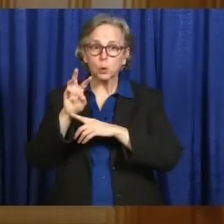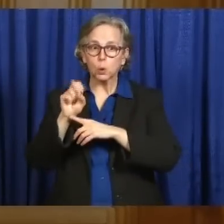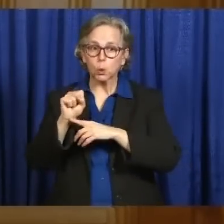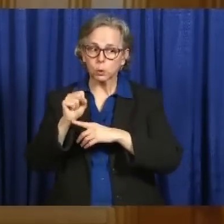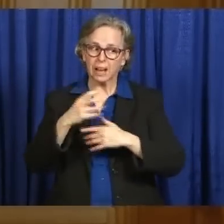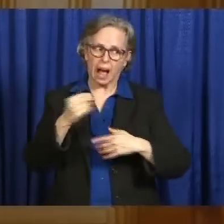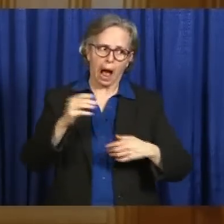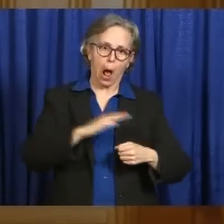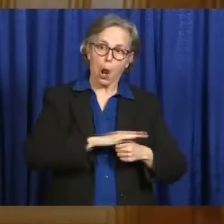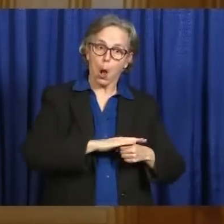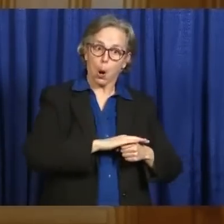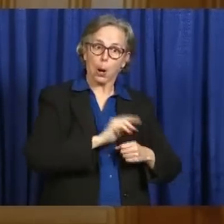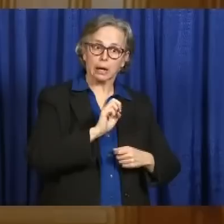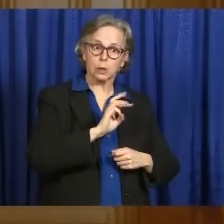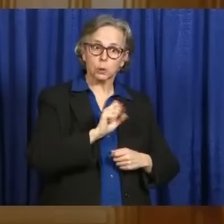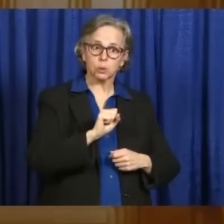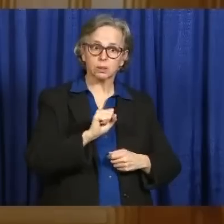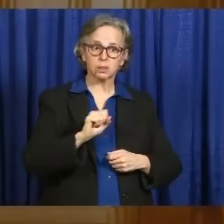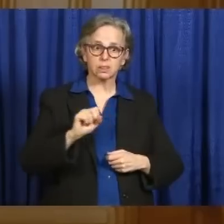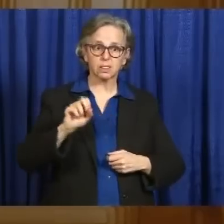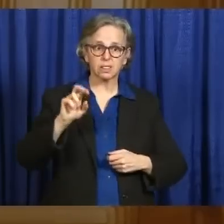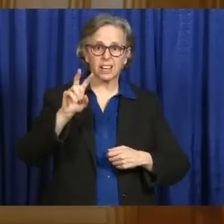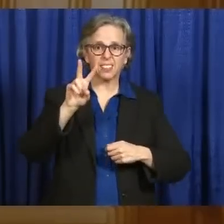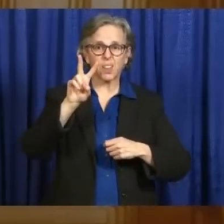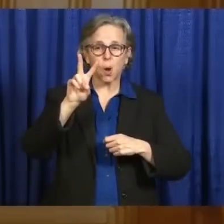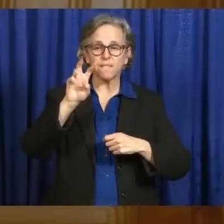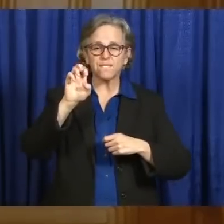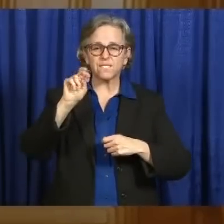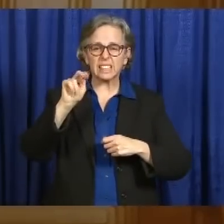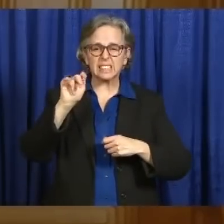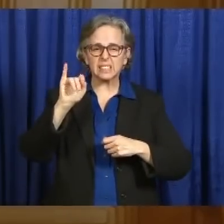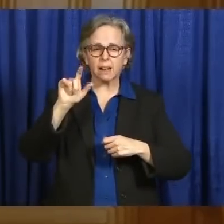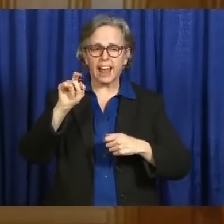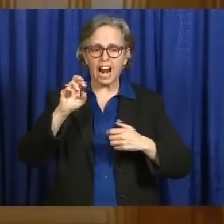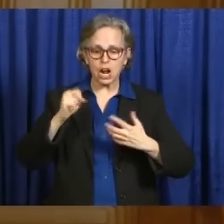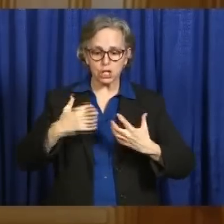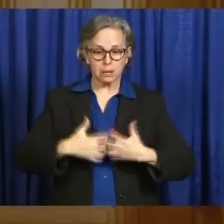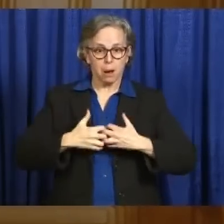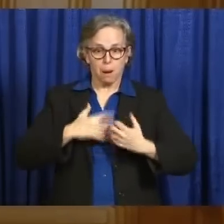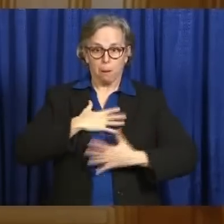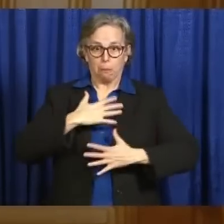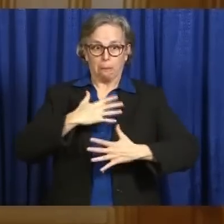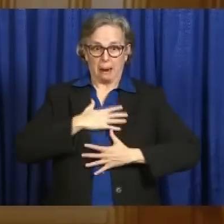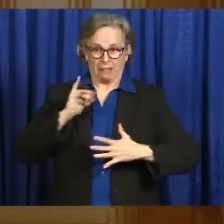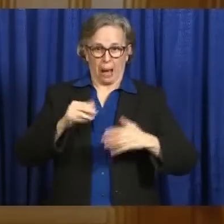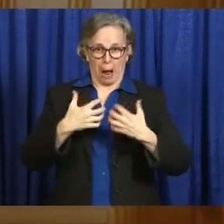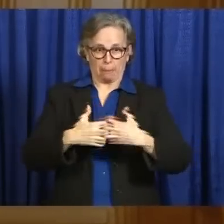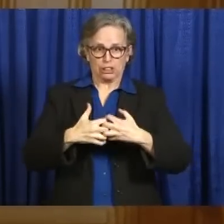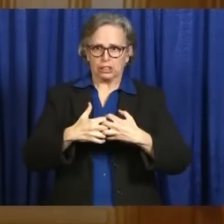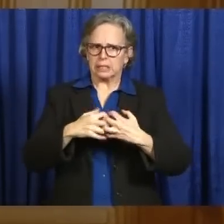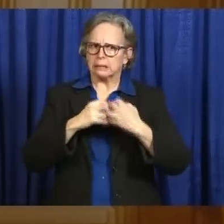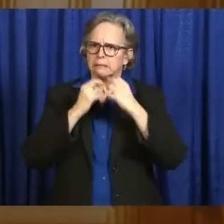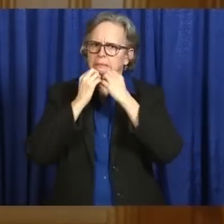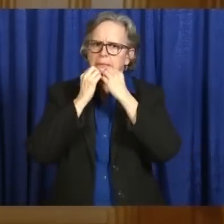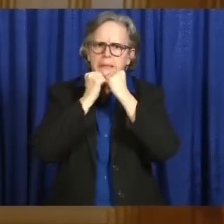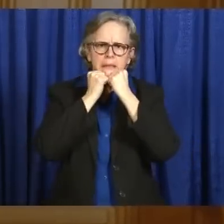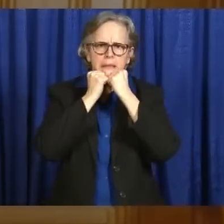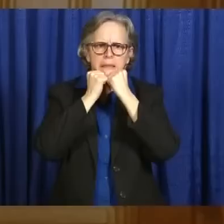NATIONAL NEWS AS WELL AS THE OHIO NEWS IS THE VENTILATORS AND HOW IMPORTANT THE VENTILATORS ARE.